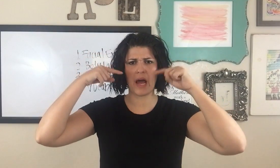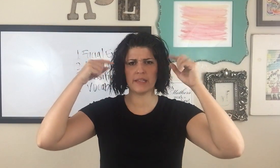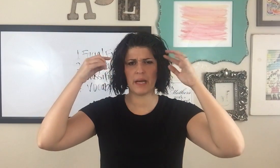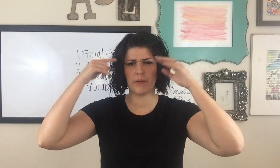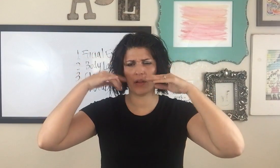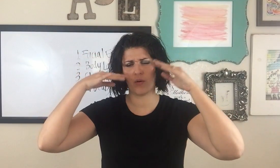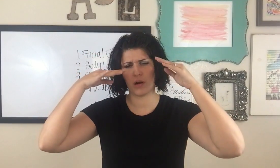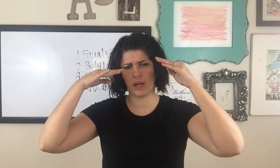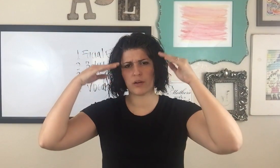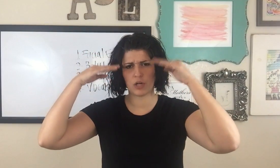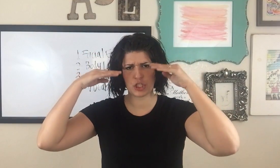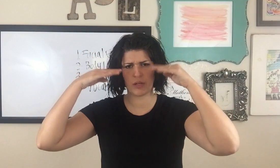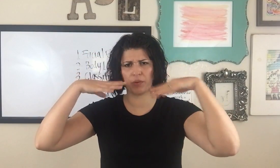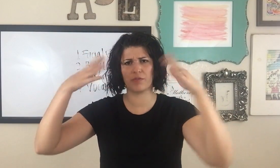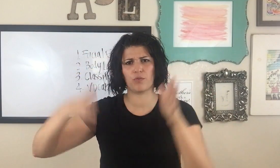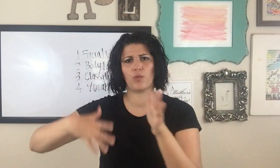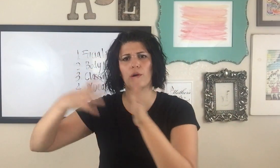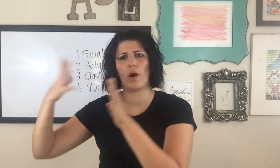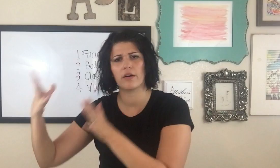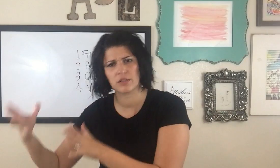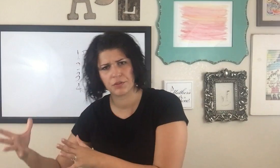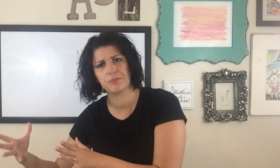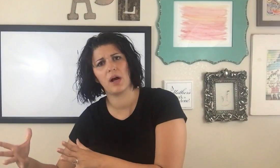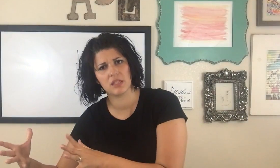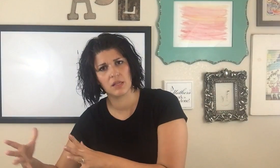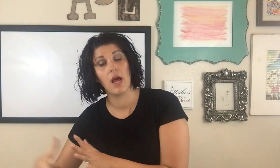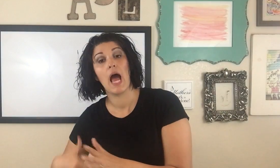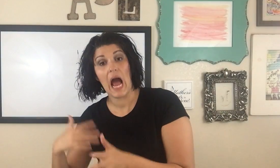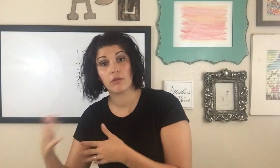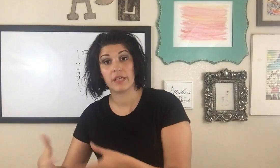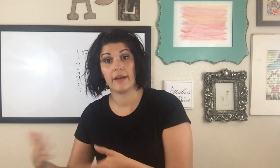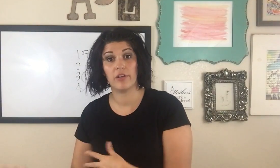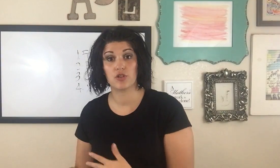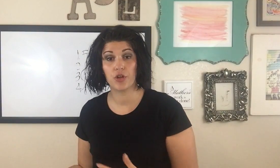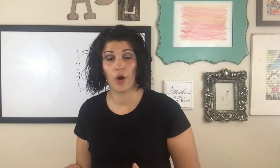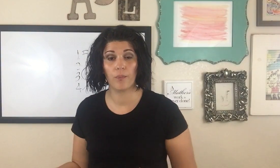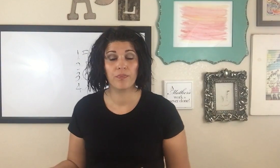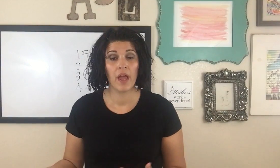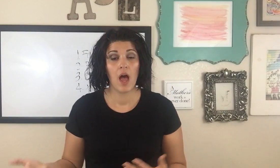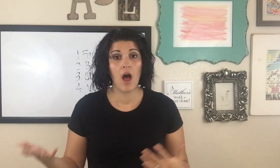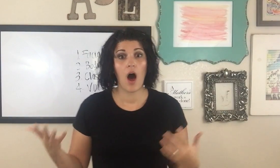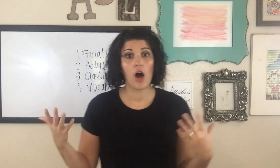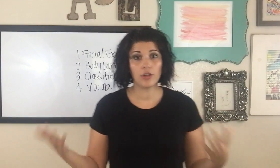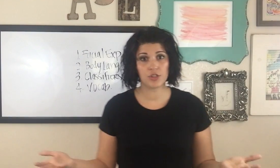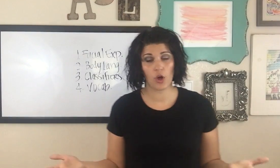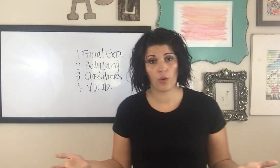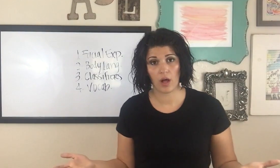Uh, Debbie or a question that requires a response outside of yes or no. Also,